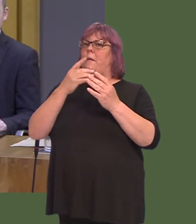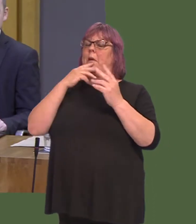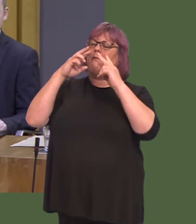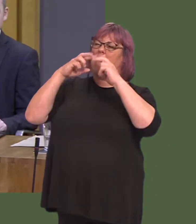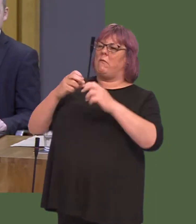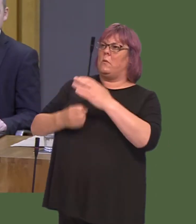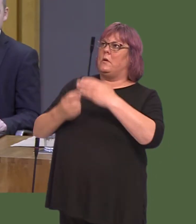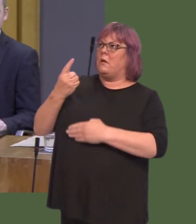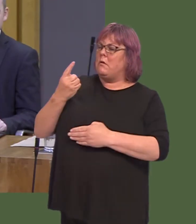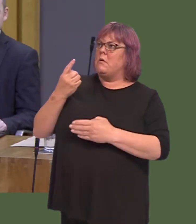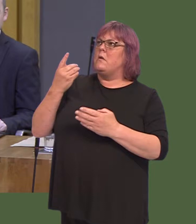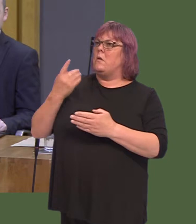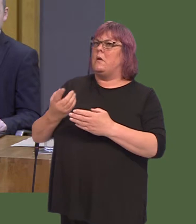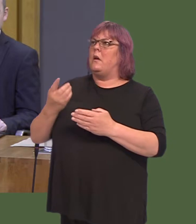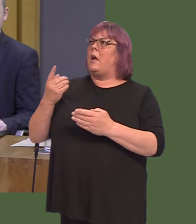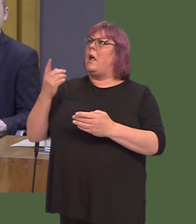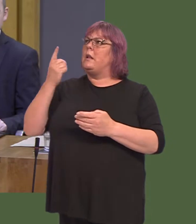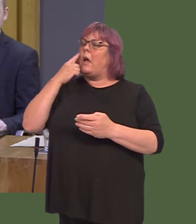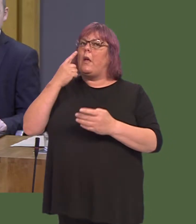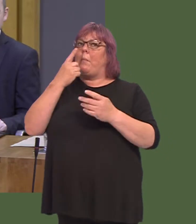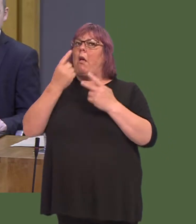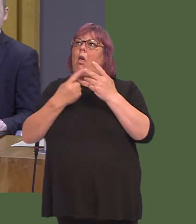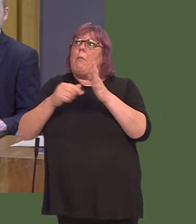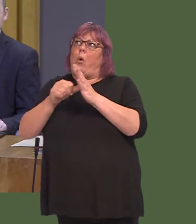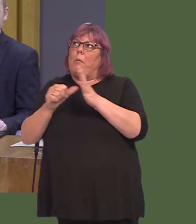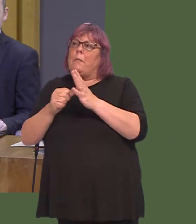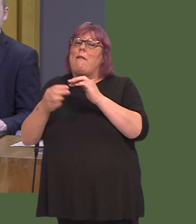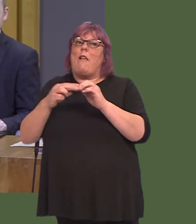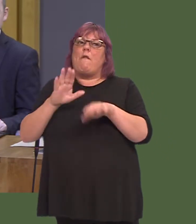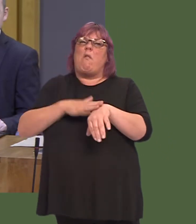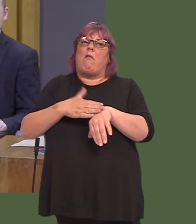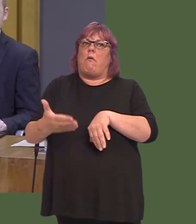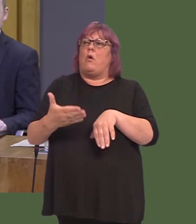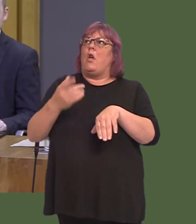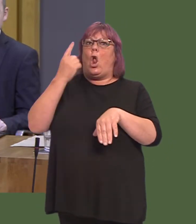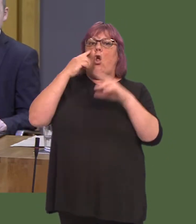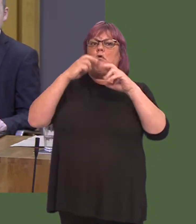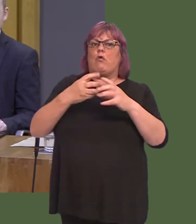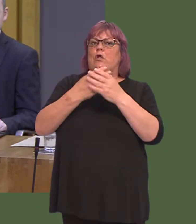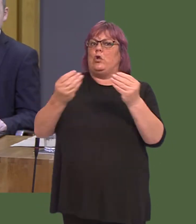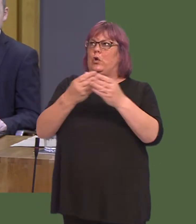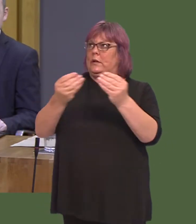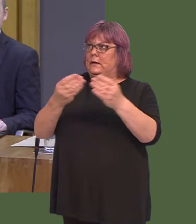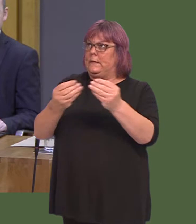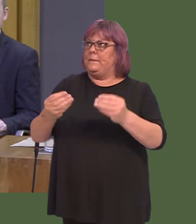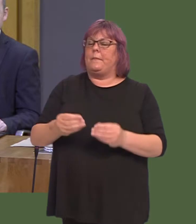if solutions aren't found quickly. Let me once again emphasise the scale of the problem here.